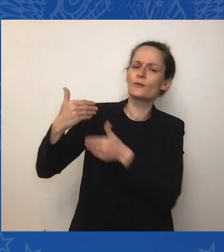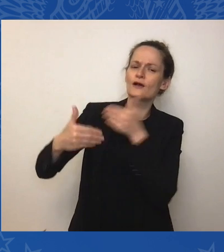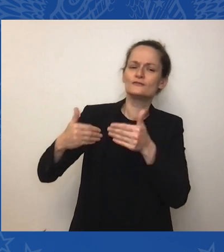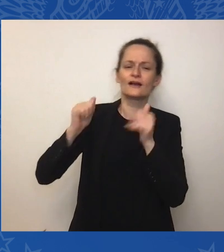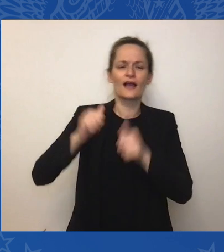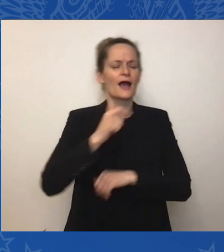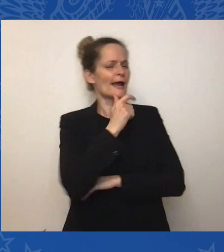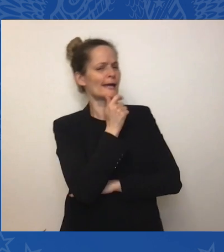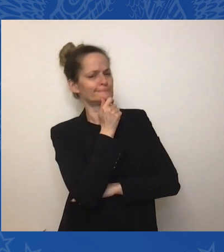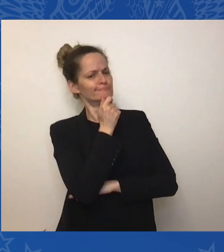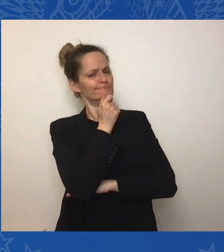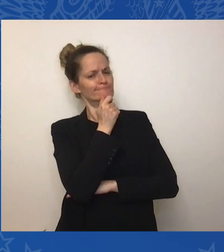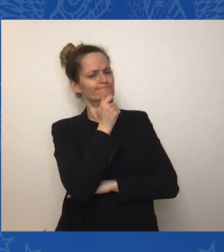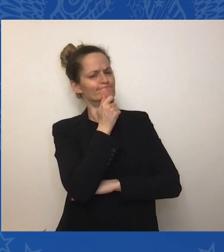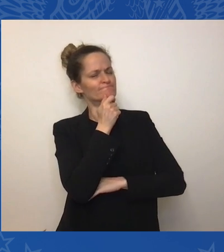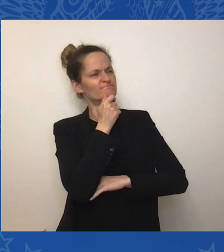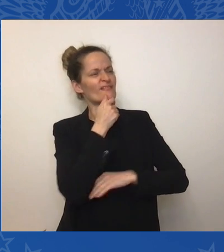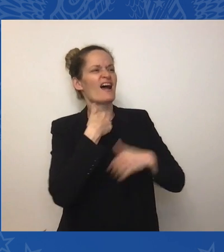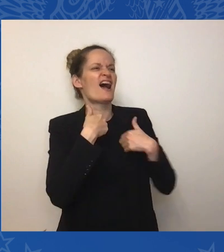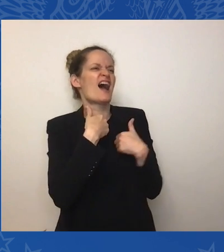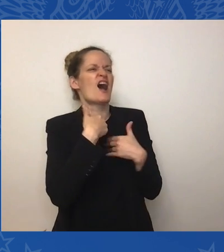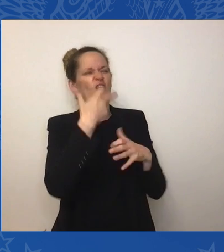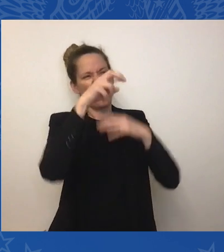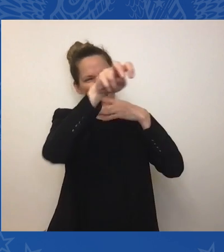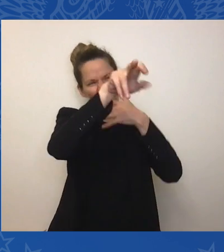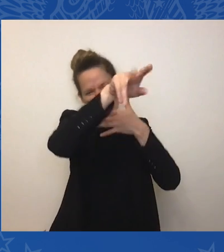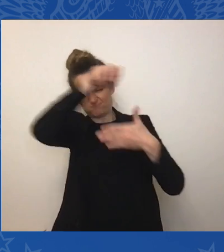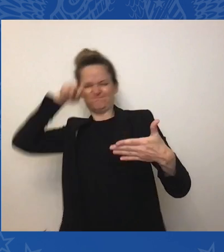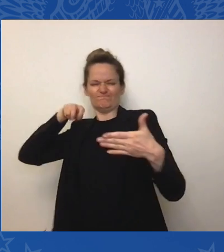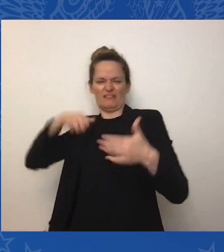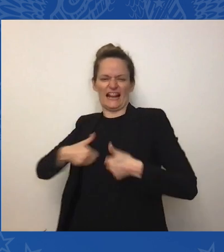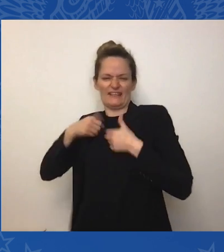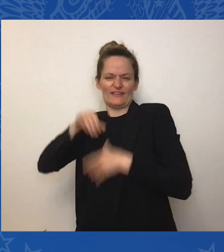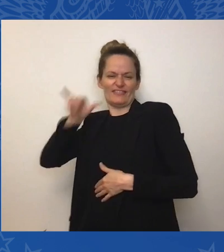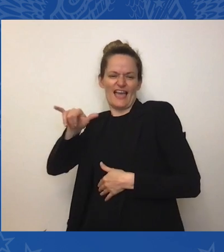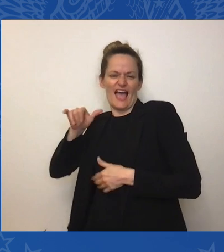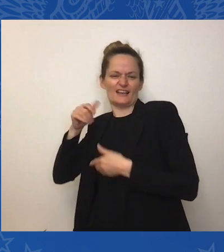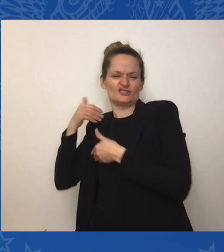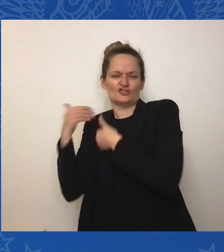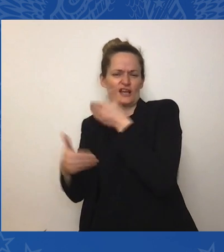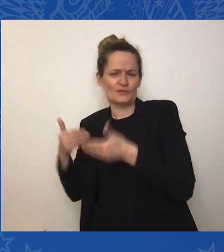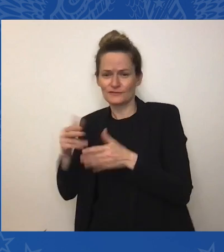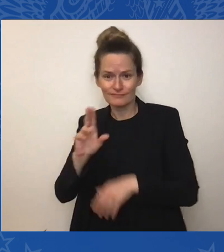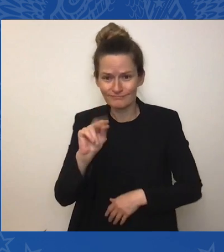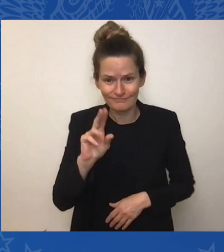But a few -- a few generations enter at a point in history where they have the power